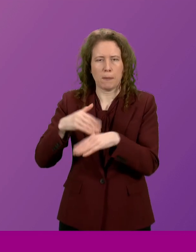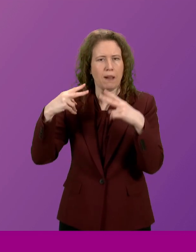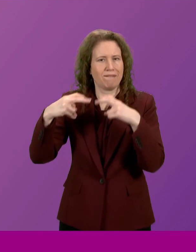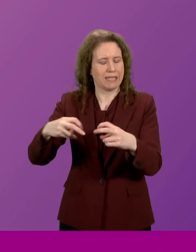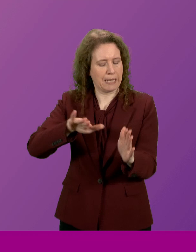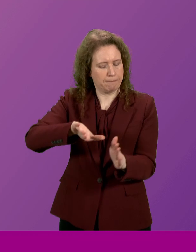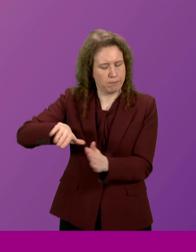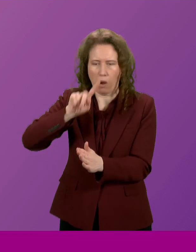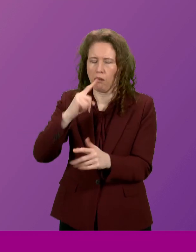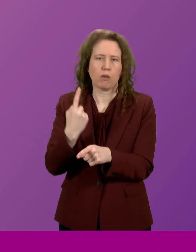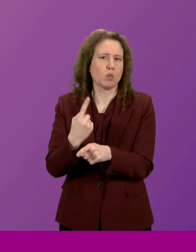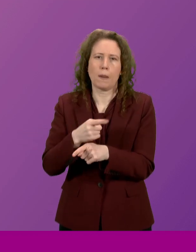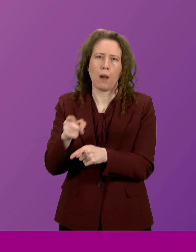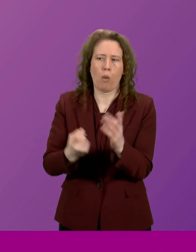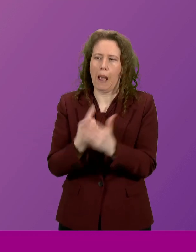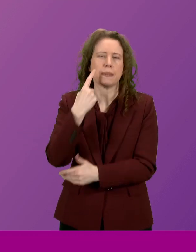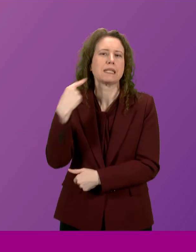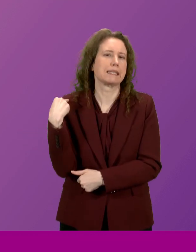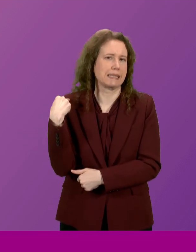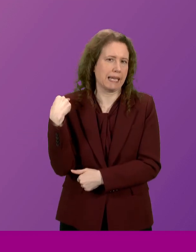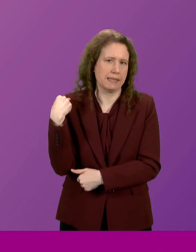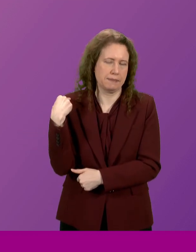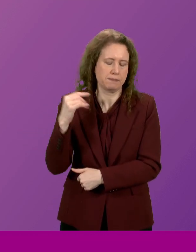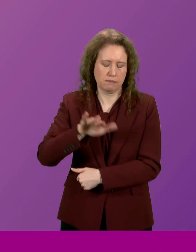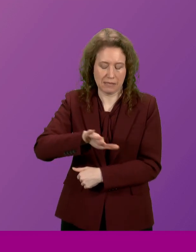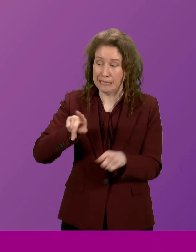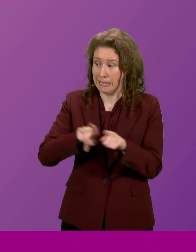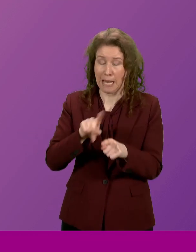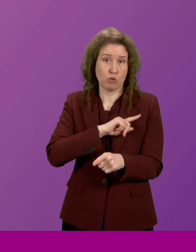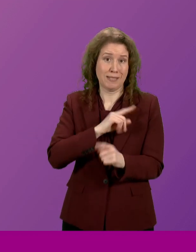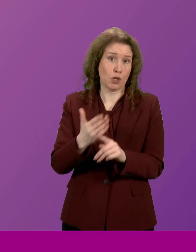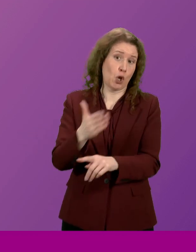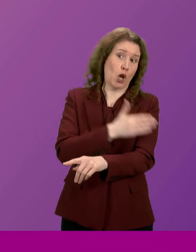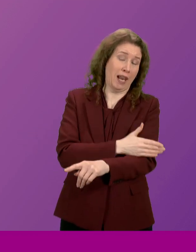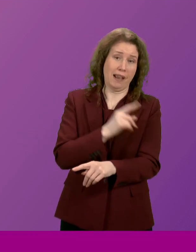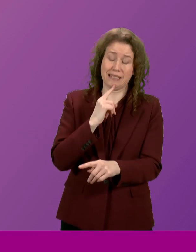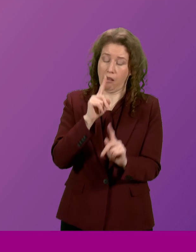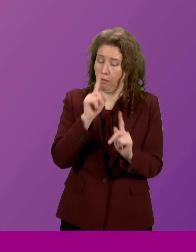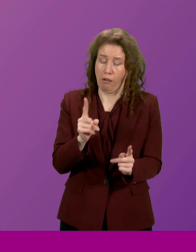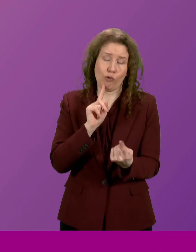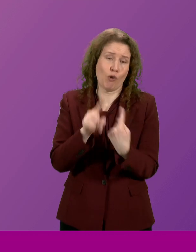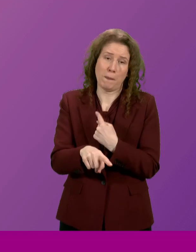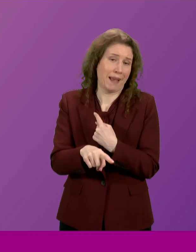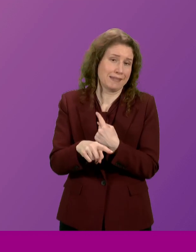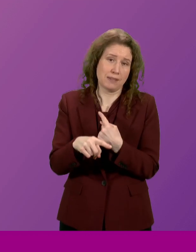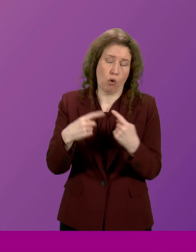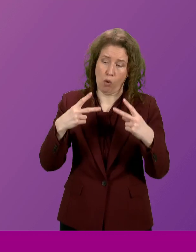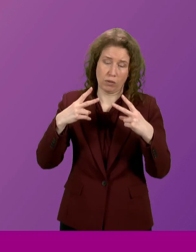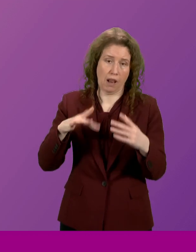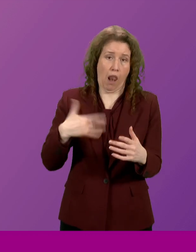so I will not comment on them, for the same reasons that I gave to Russell Findlay earlier.